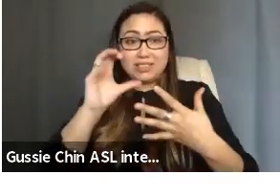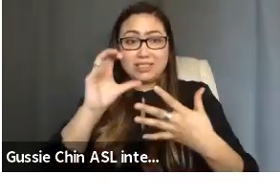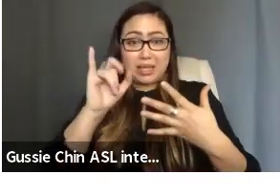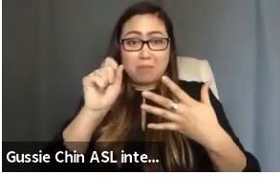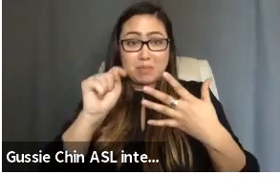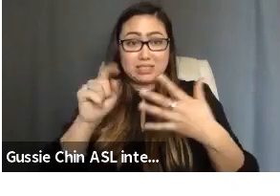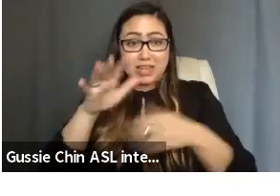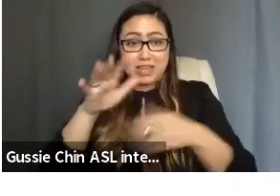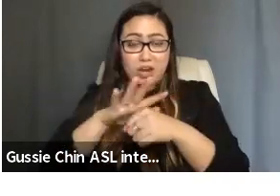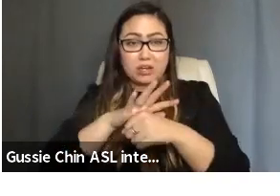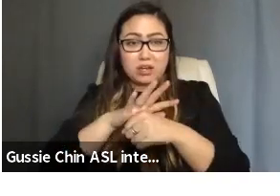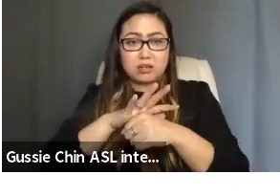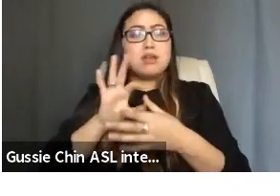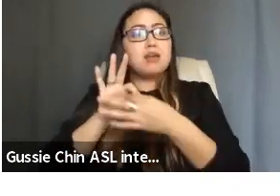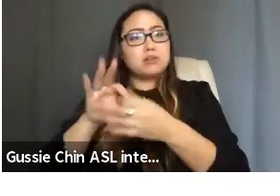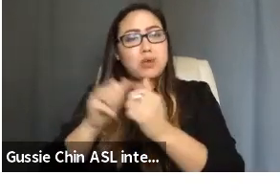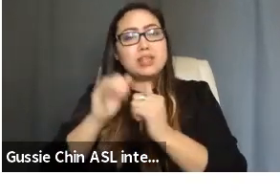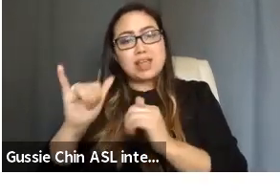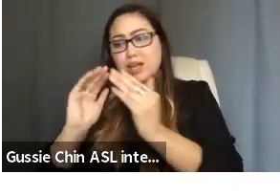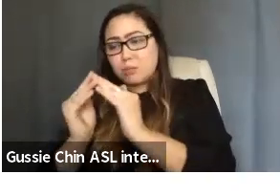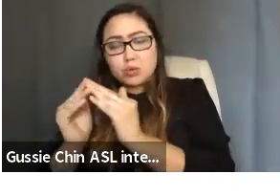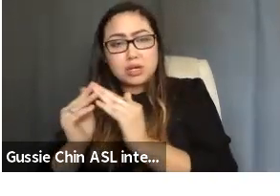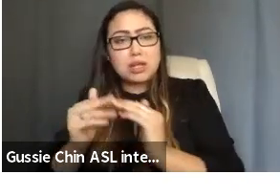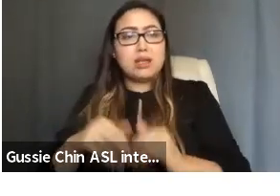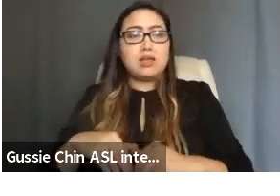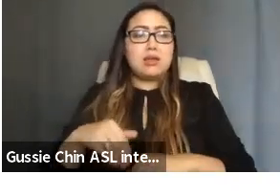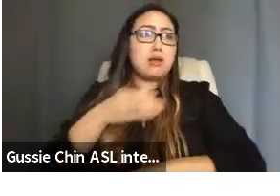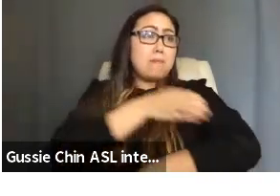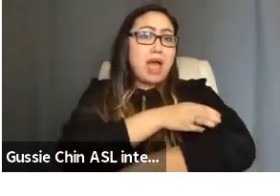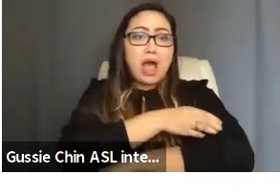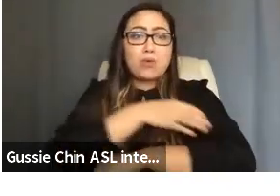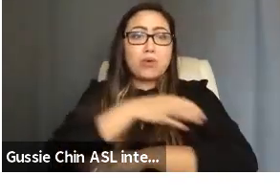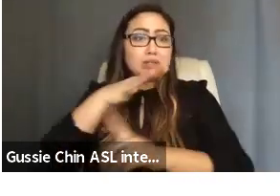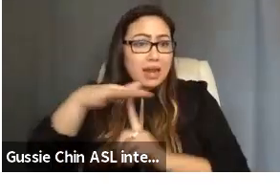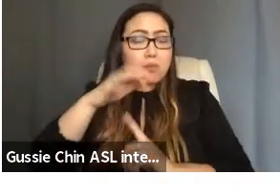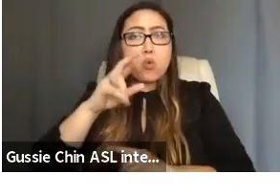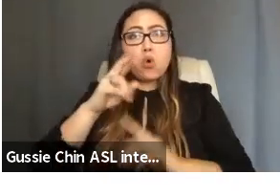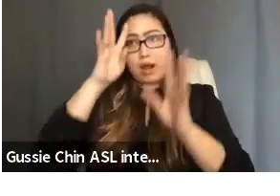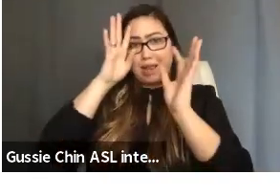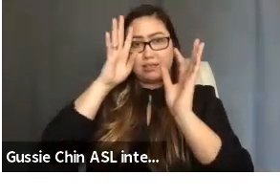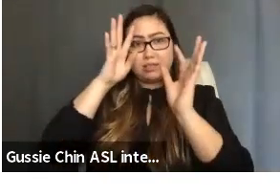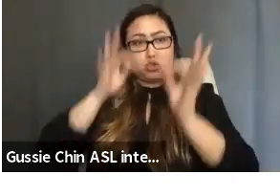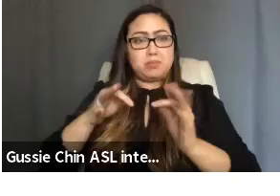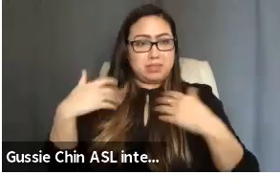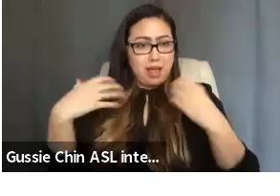significantly with community power dynamics and social determinants of health, including trust,